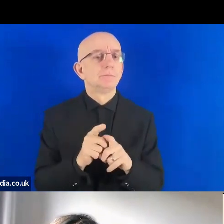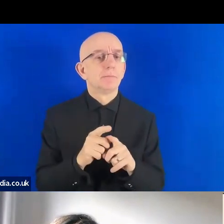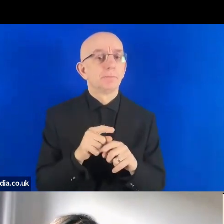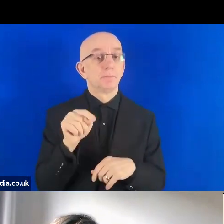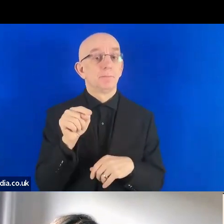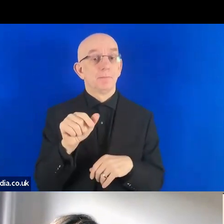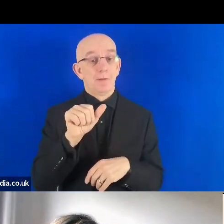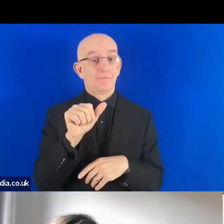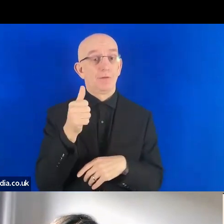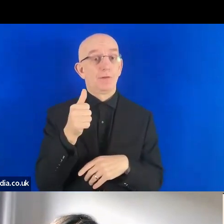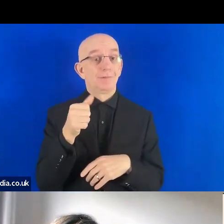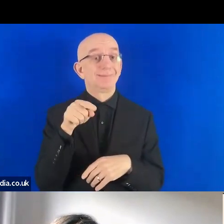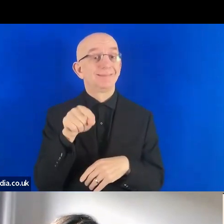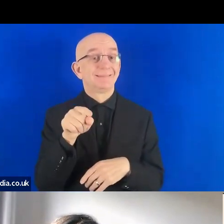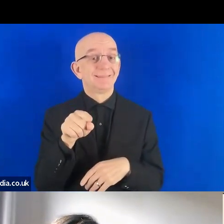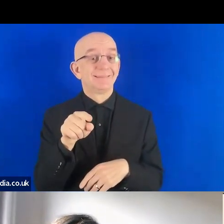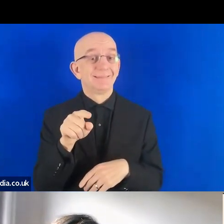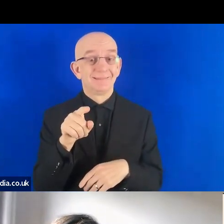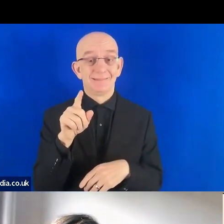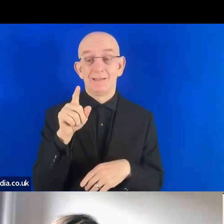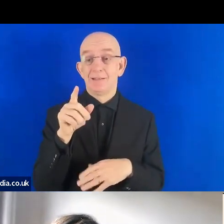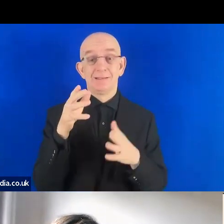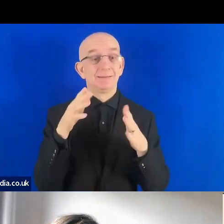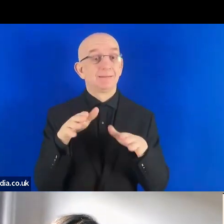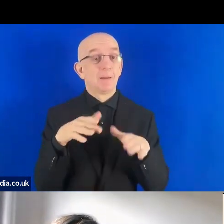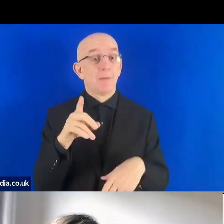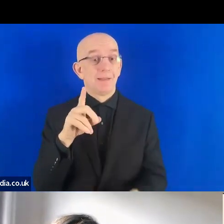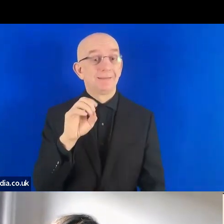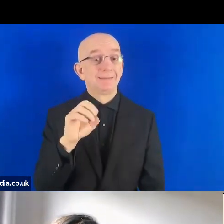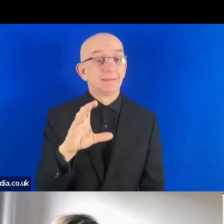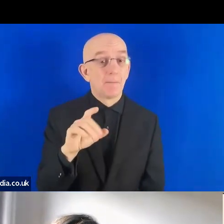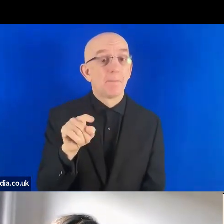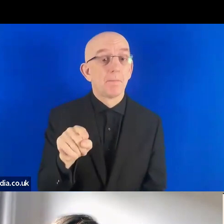If you're part of the forum, official hotels and very early in the morning on the second.